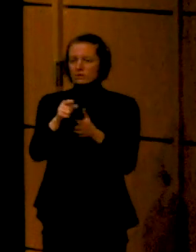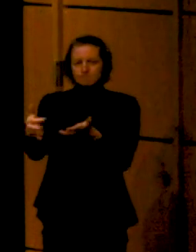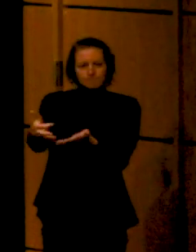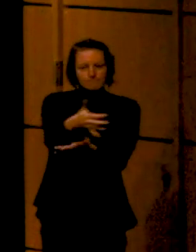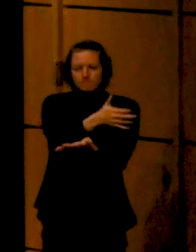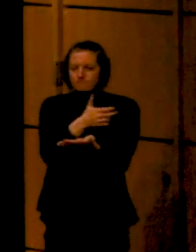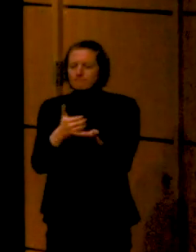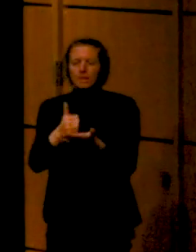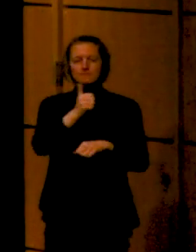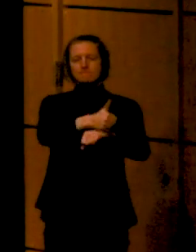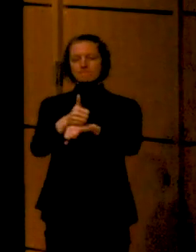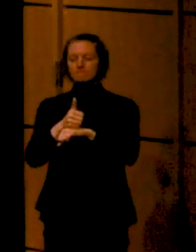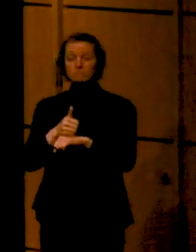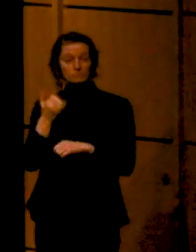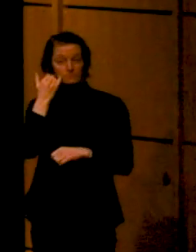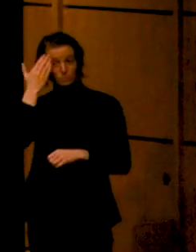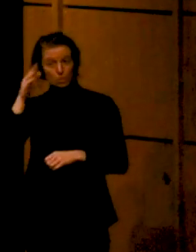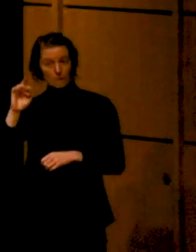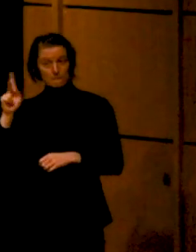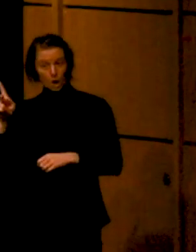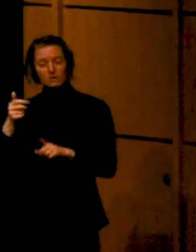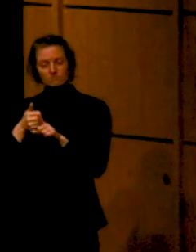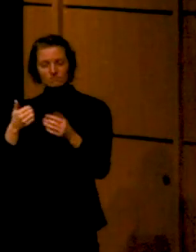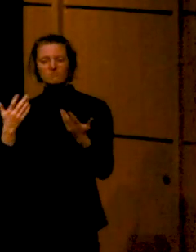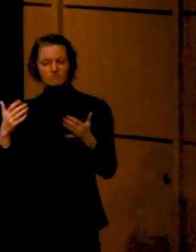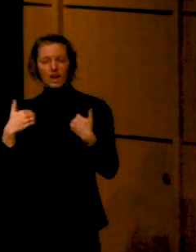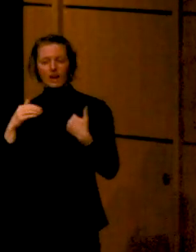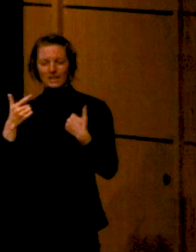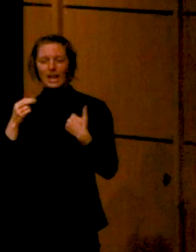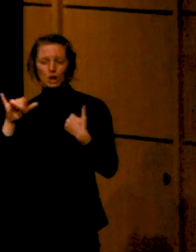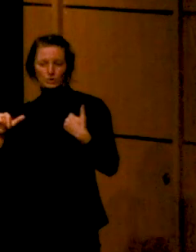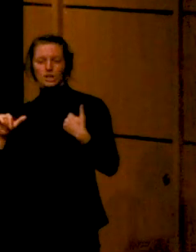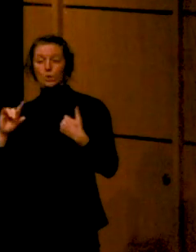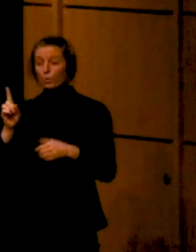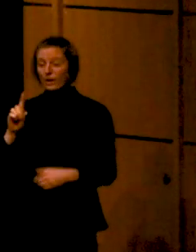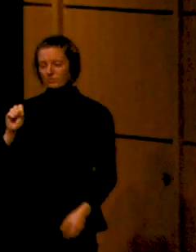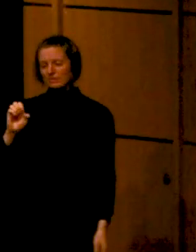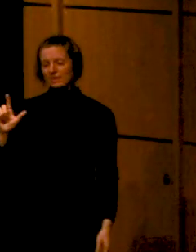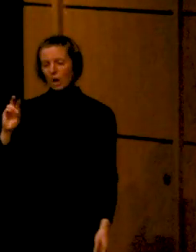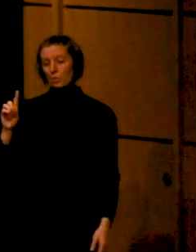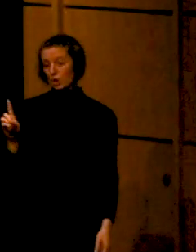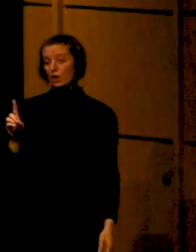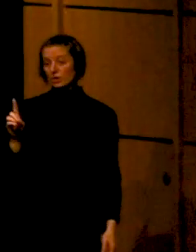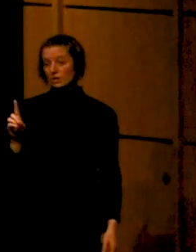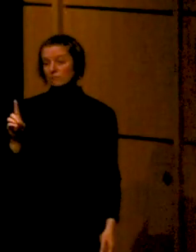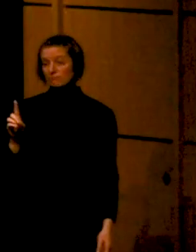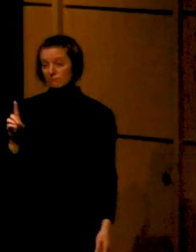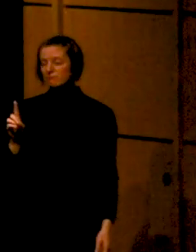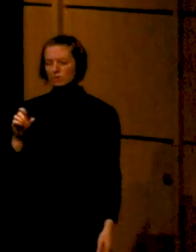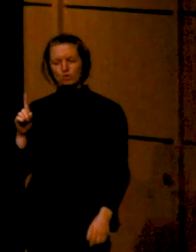Those of you who don't know Mark, Mark has a gallery in Sellwood, Mark Humpal Fine Art.